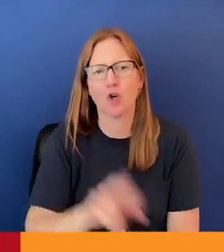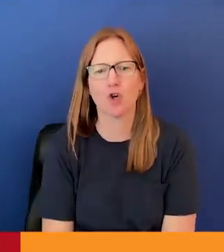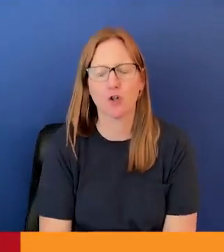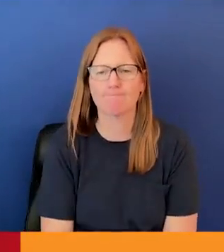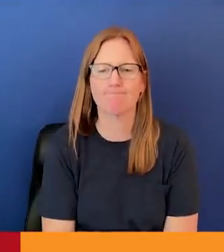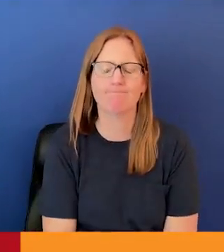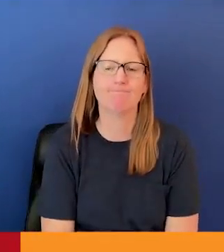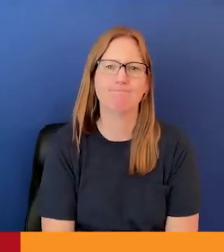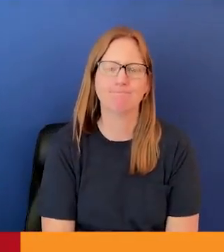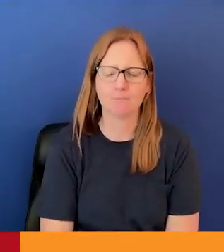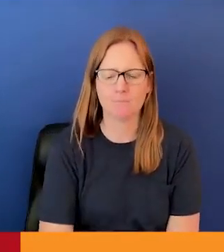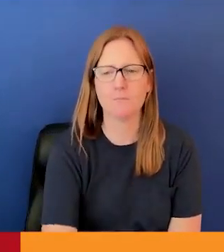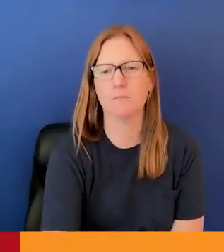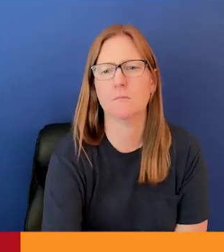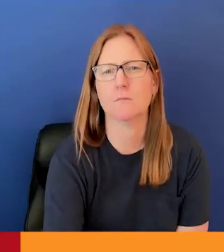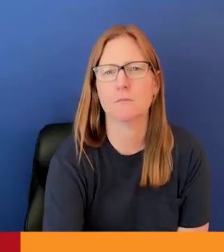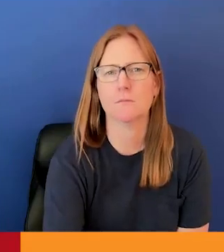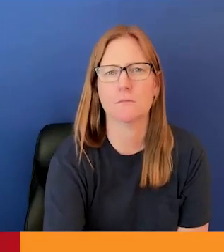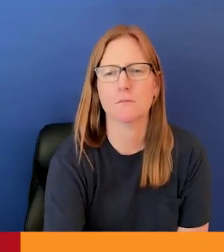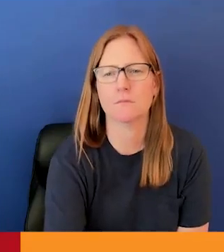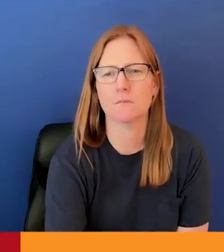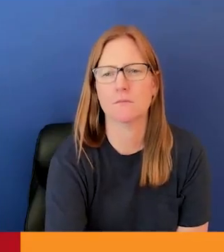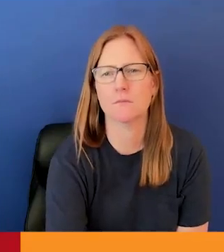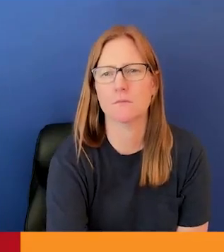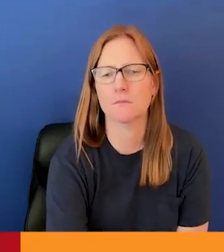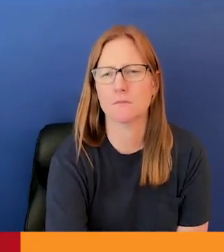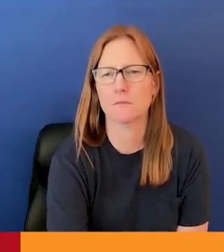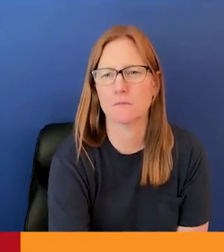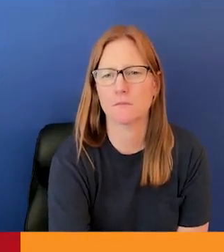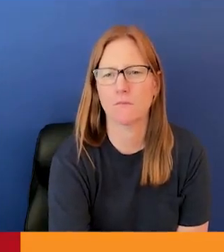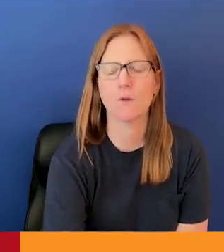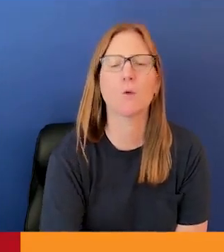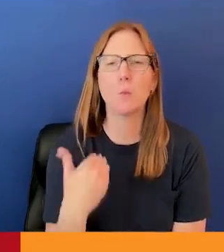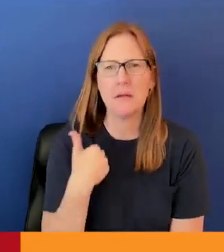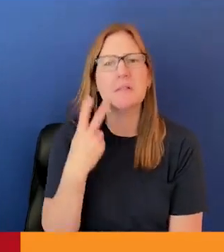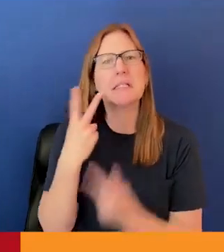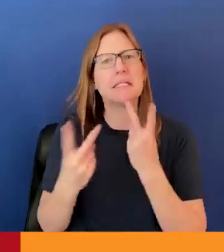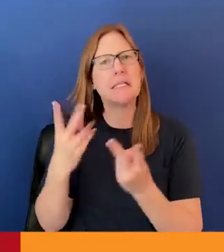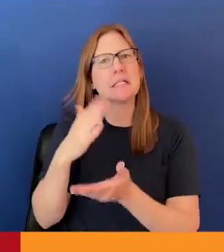We've also received some questions about whether the challenge